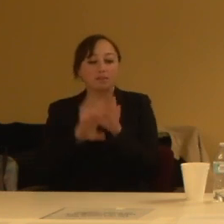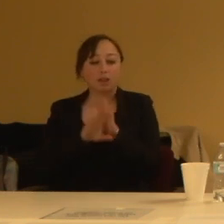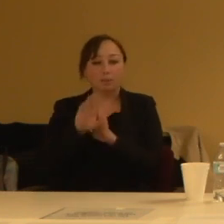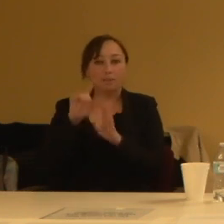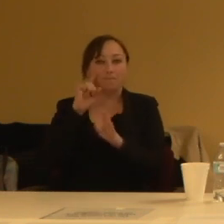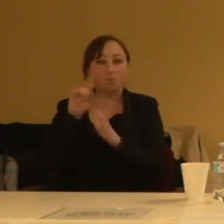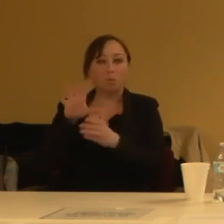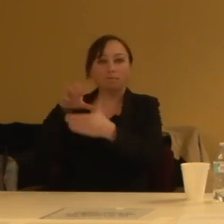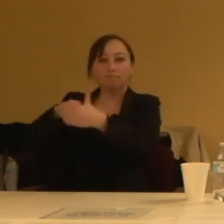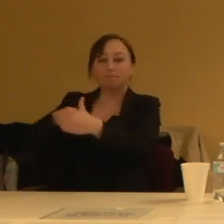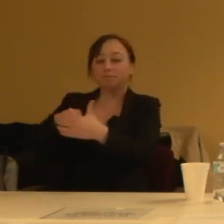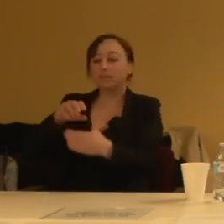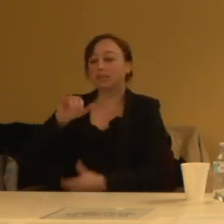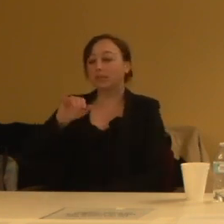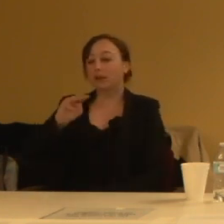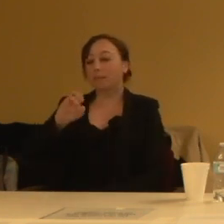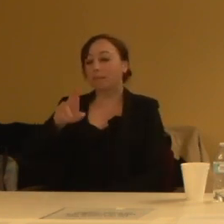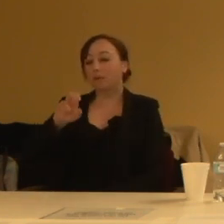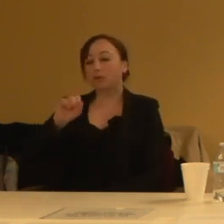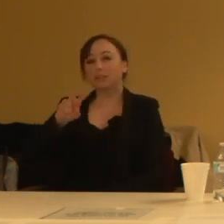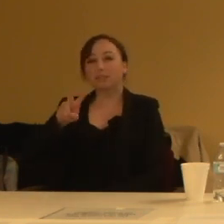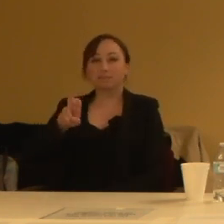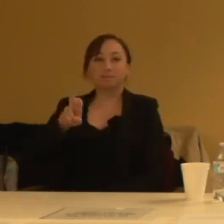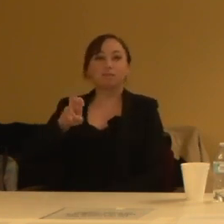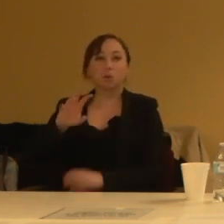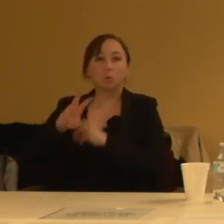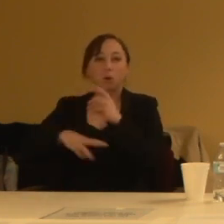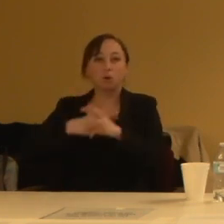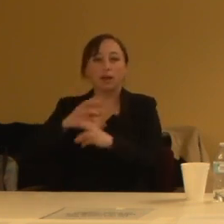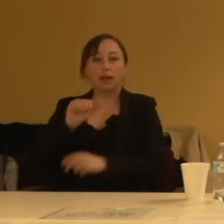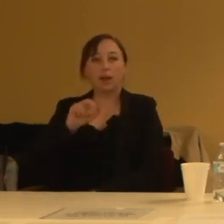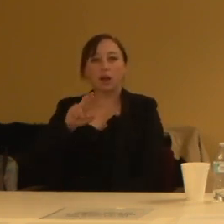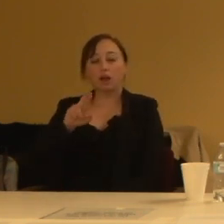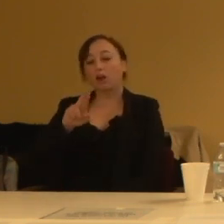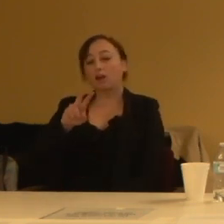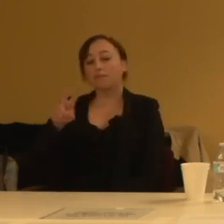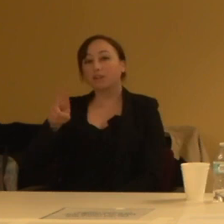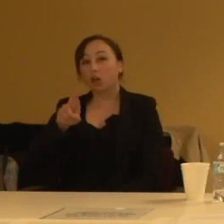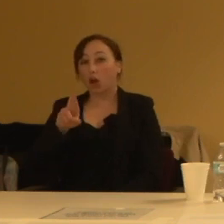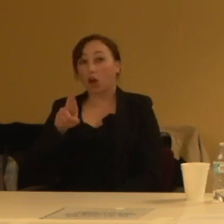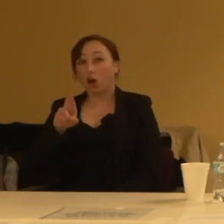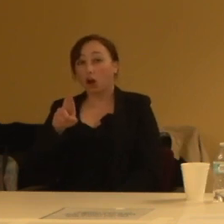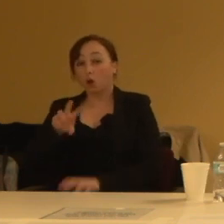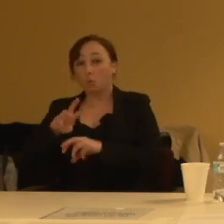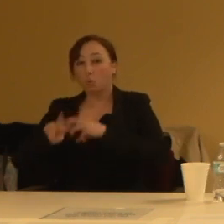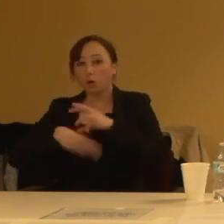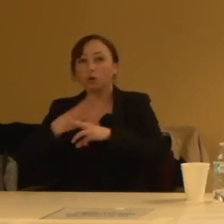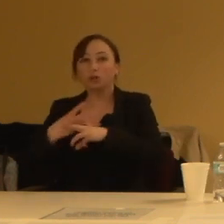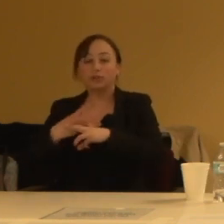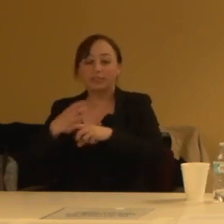ARVR world, and like how we are using ARVR to supplement what is happening in theater spaces.